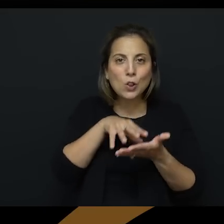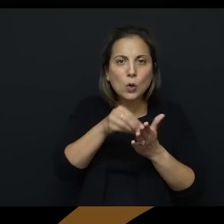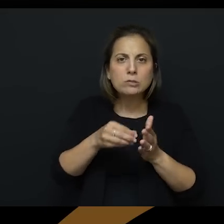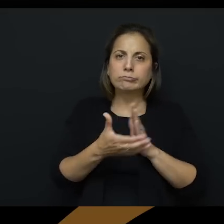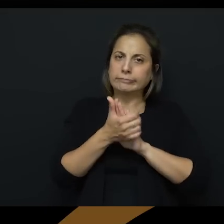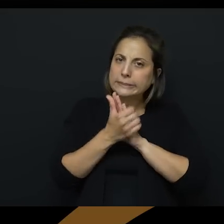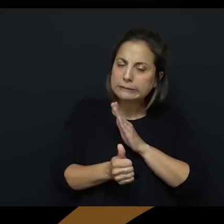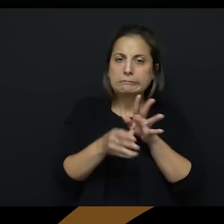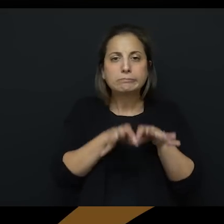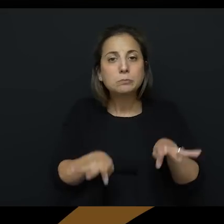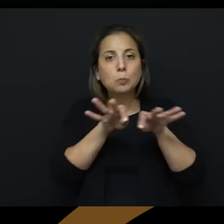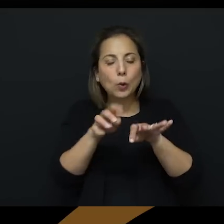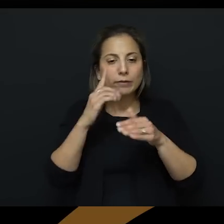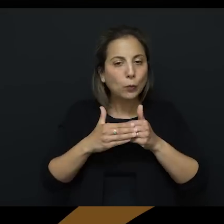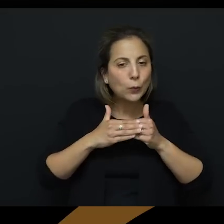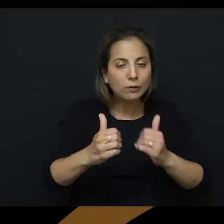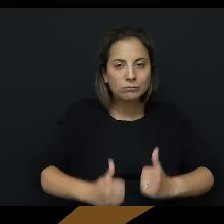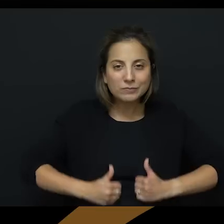to support them in their lifelong learning.